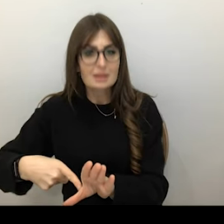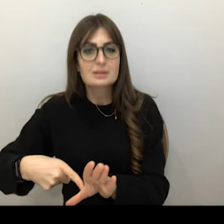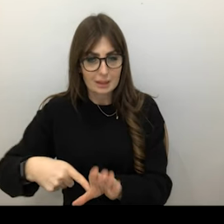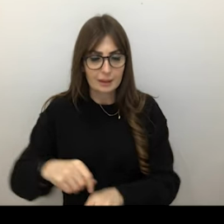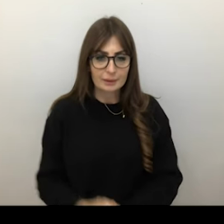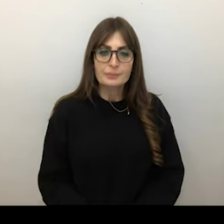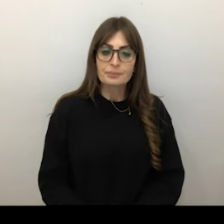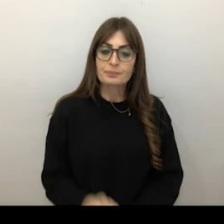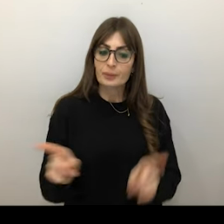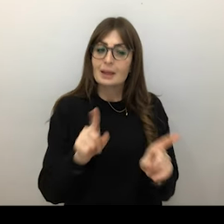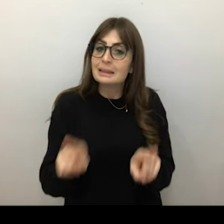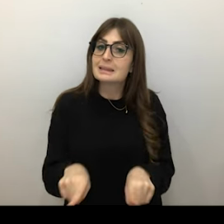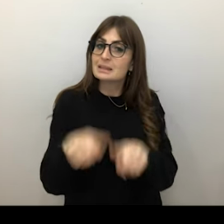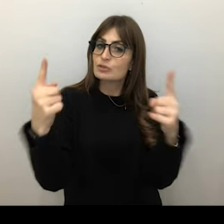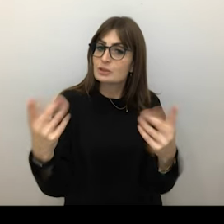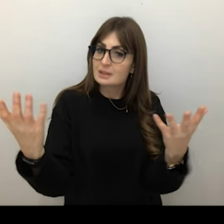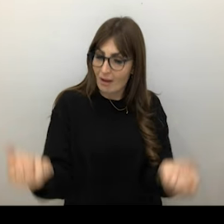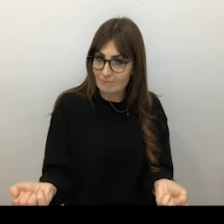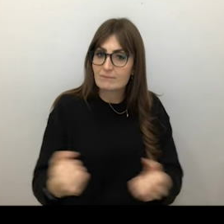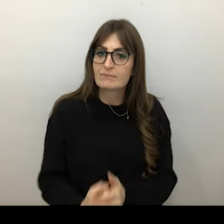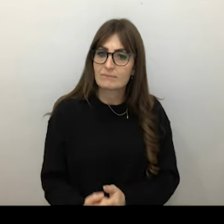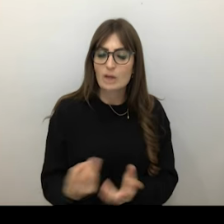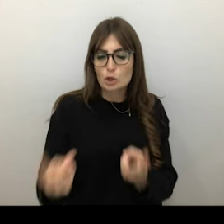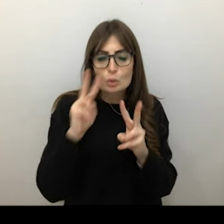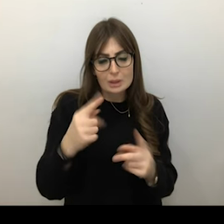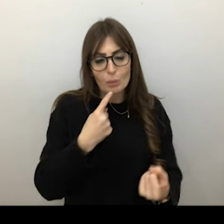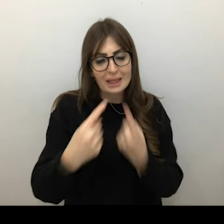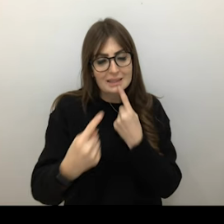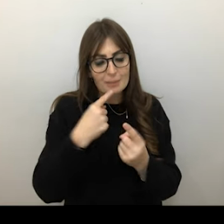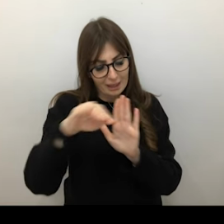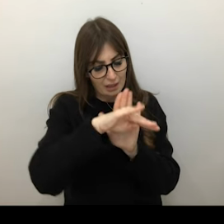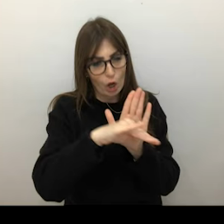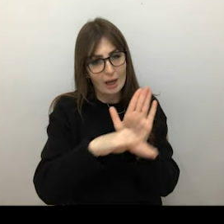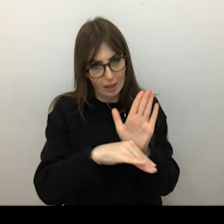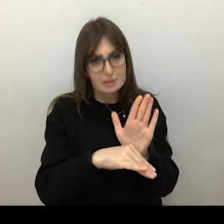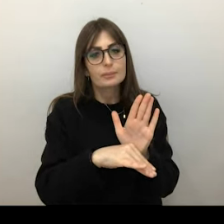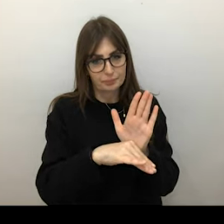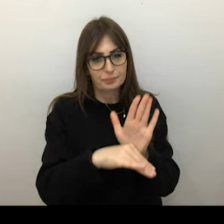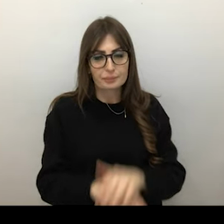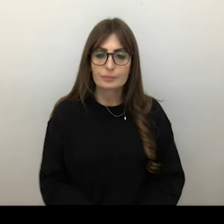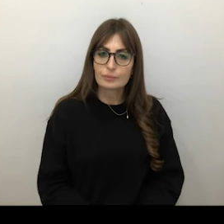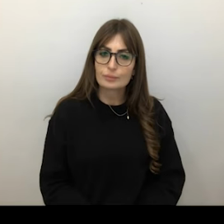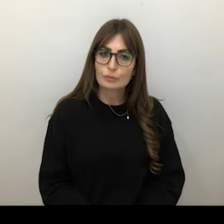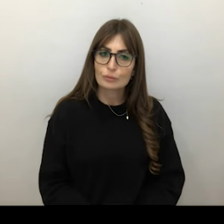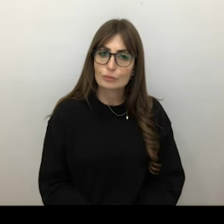There are some key differences between the two streams, which you will see are explained clearly in the guidelines.